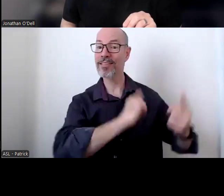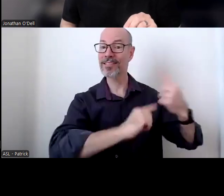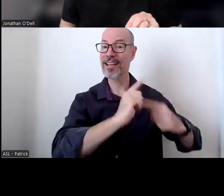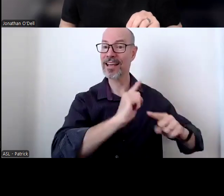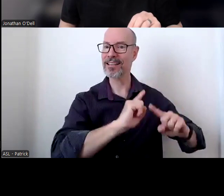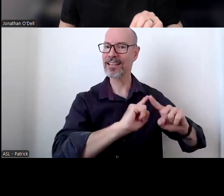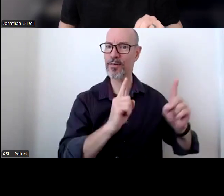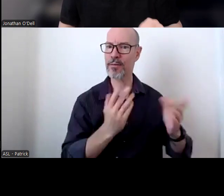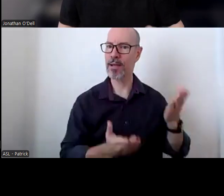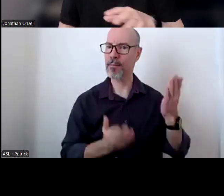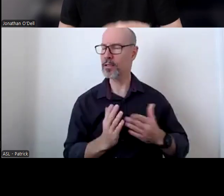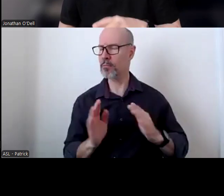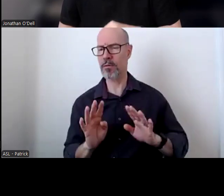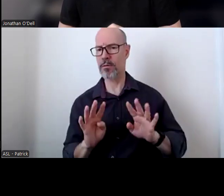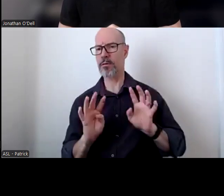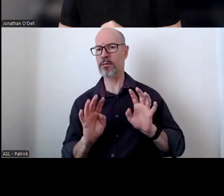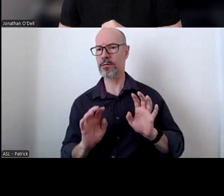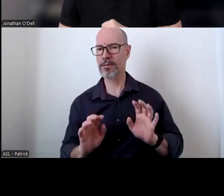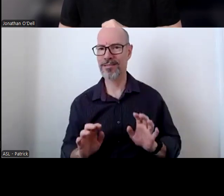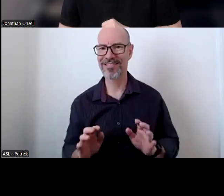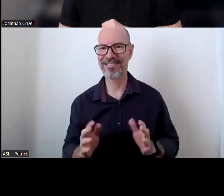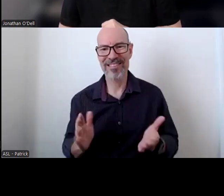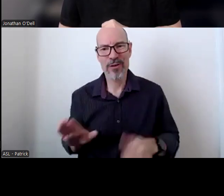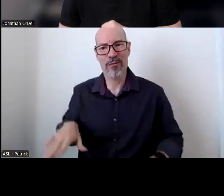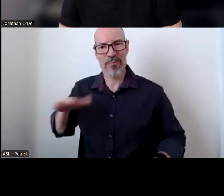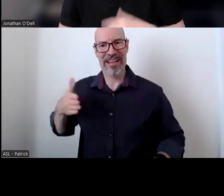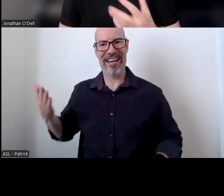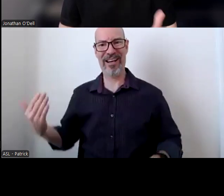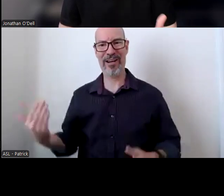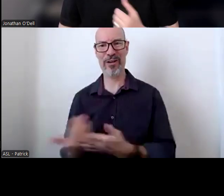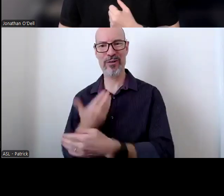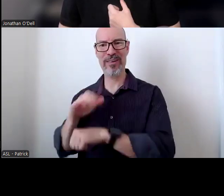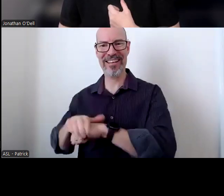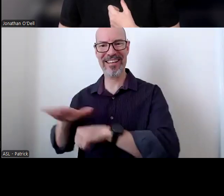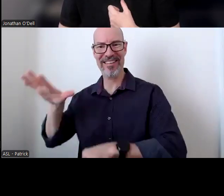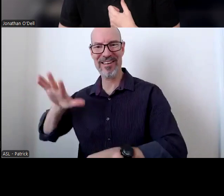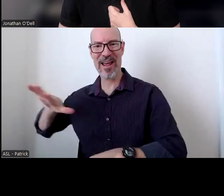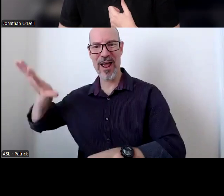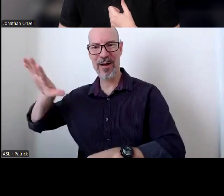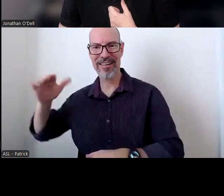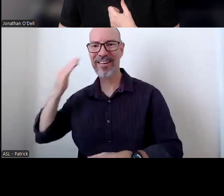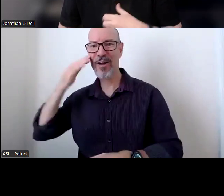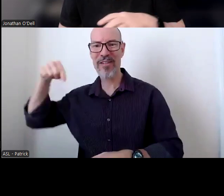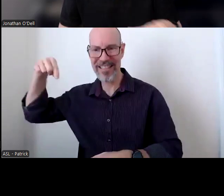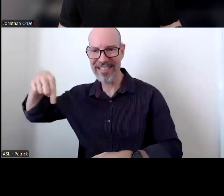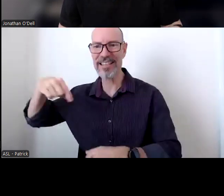to sign differently enough to throw somebody a little off who has grown up in the New England area and particularly familiar